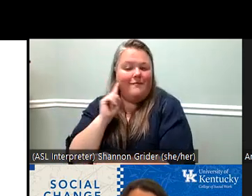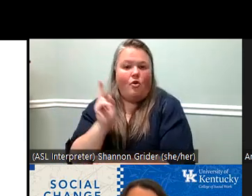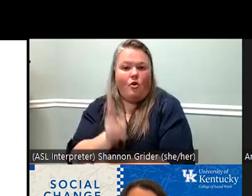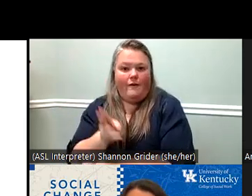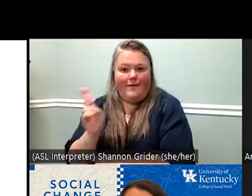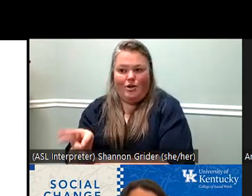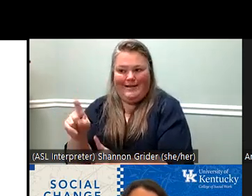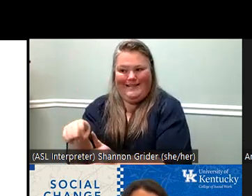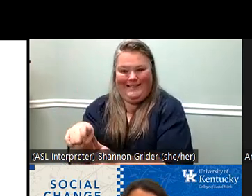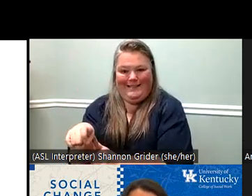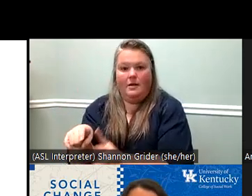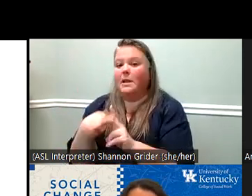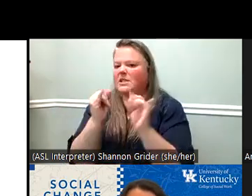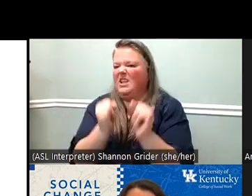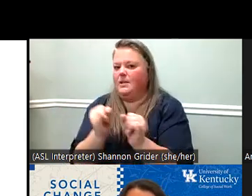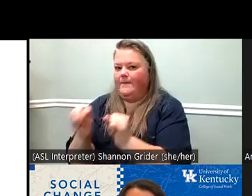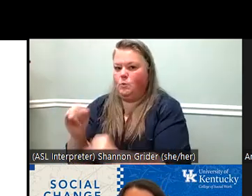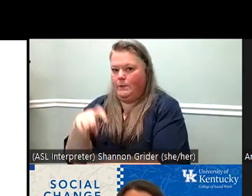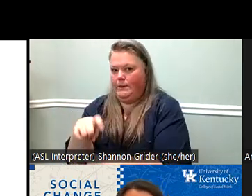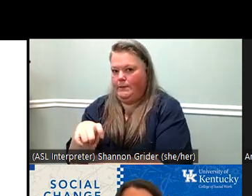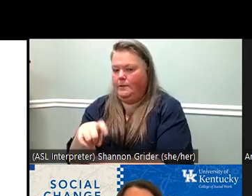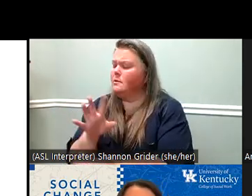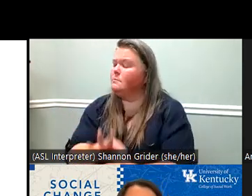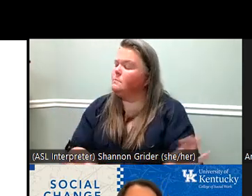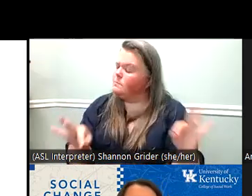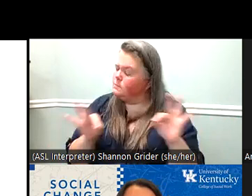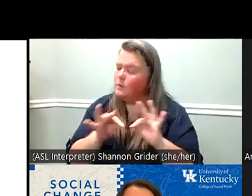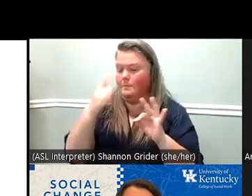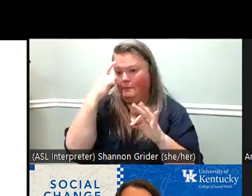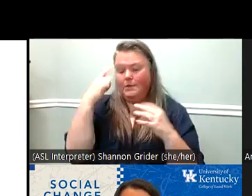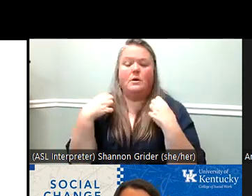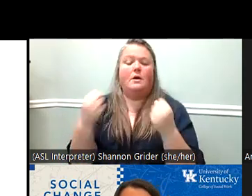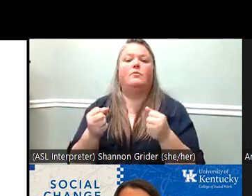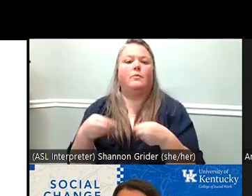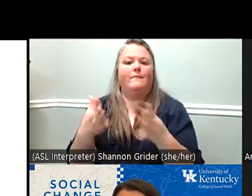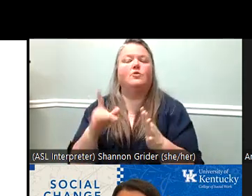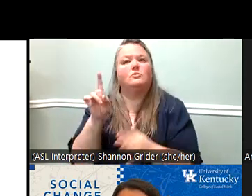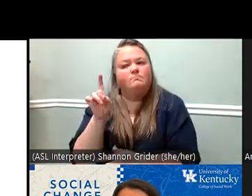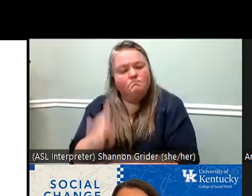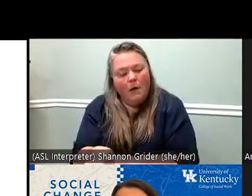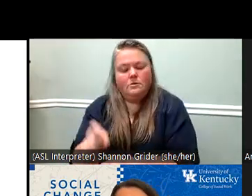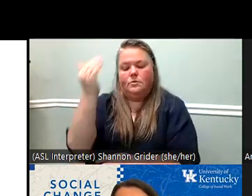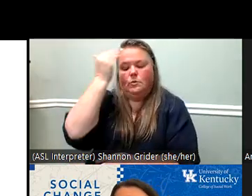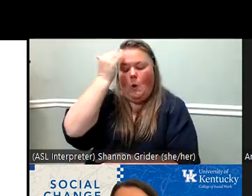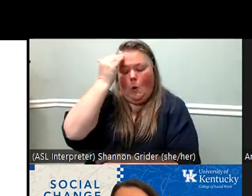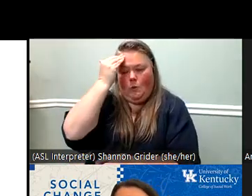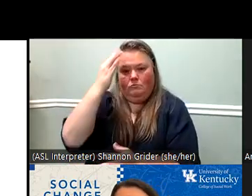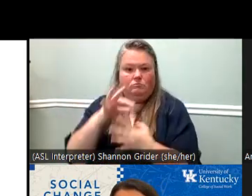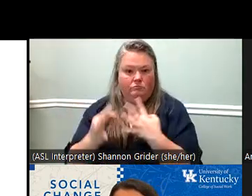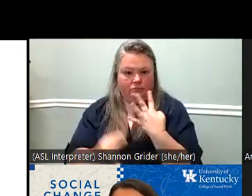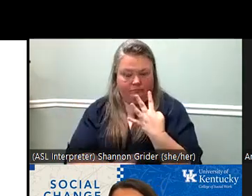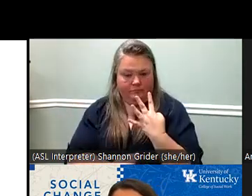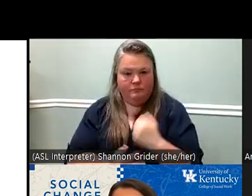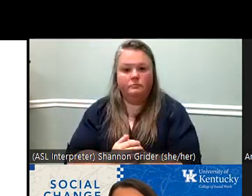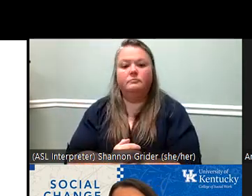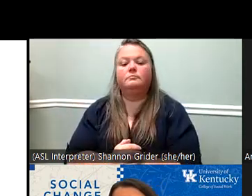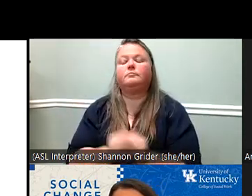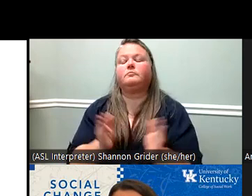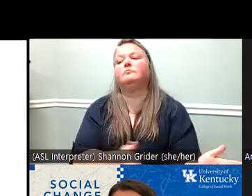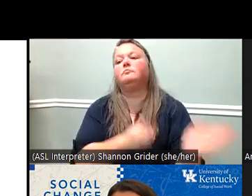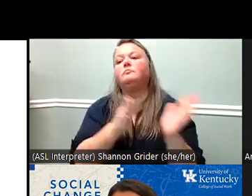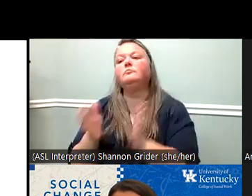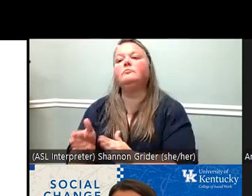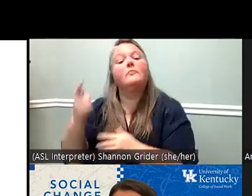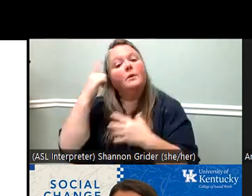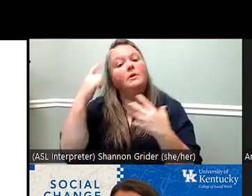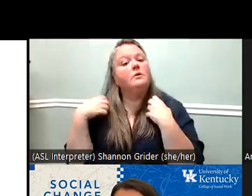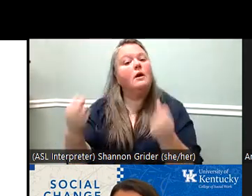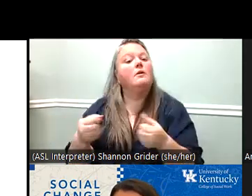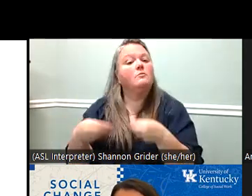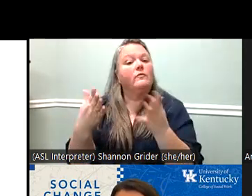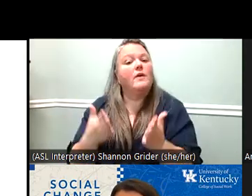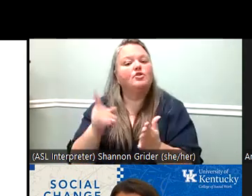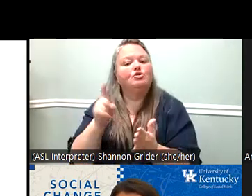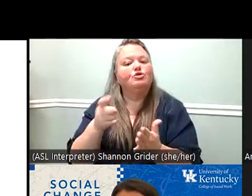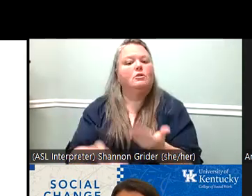HEALTH WHEN THEY'RE WORKING WITH CLIENTS, THEY ALSO NEED TO CONSIDER WHAT THEIR CLIENT'S COMMUNICATION NEEDS R RIGHT, AND SO BEING -- BECOMING CULTURALLY AWARE OF